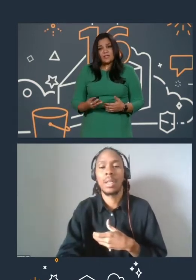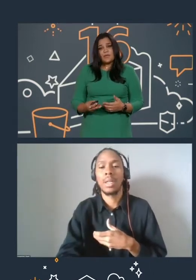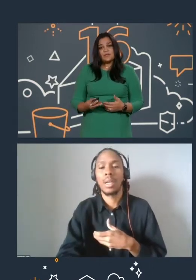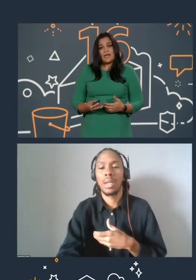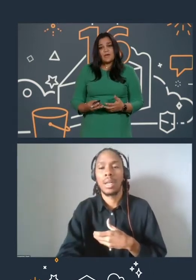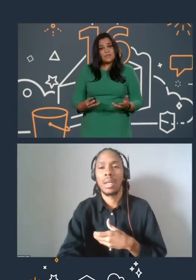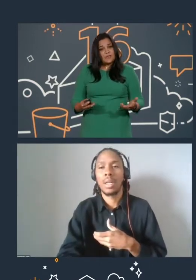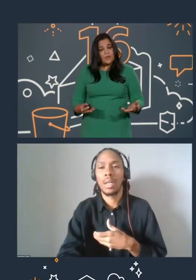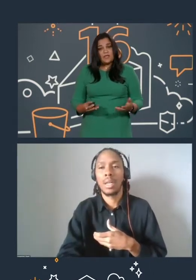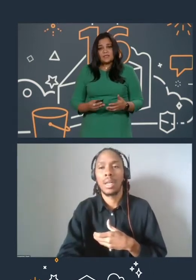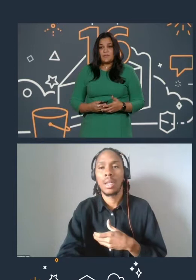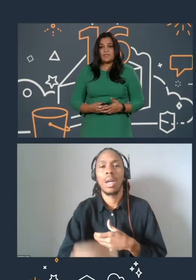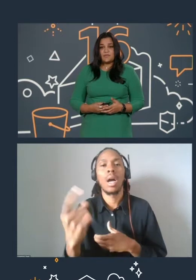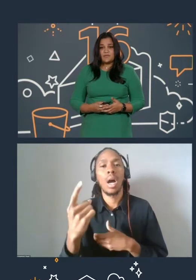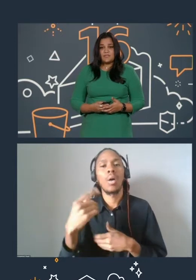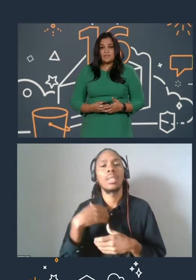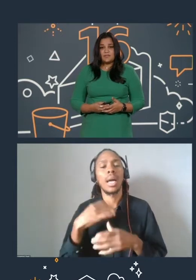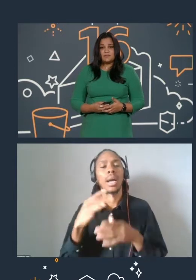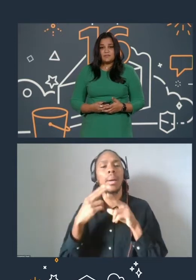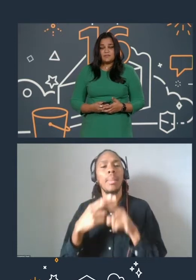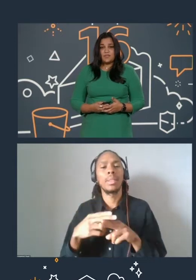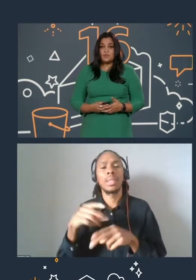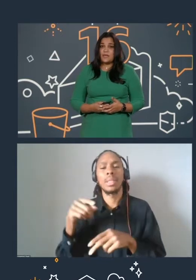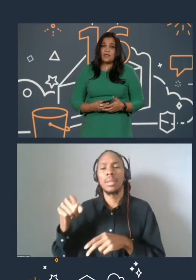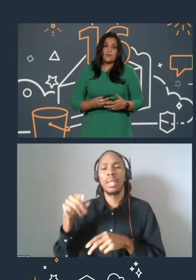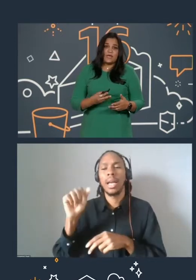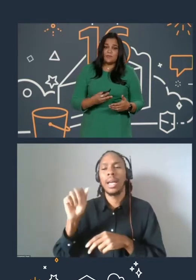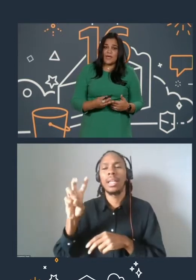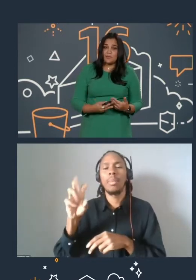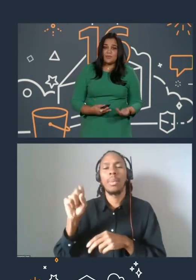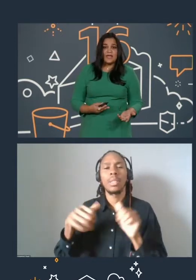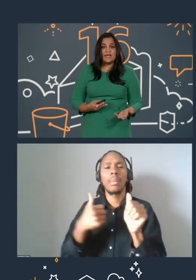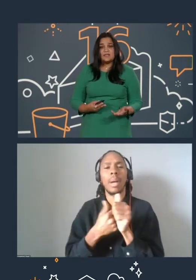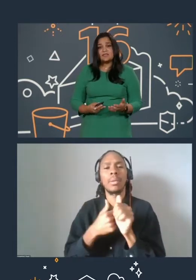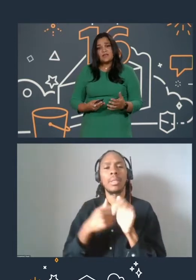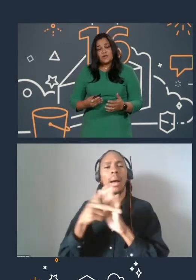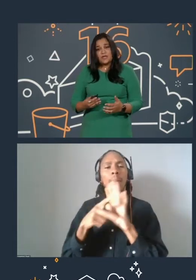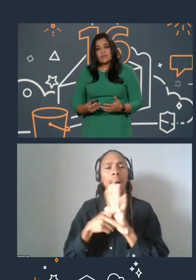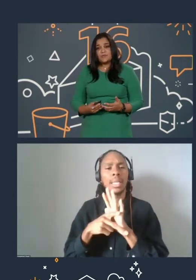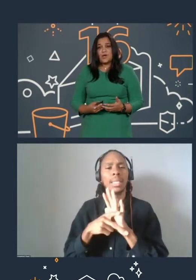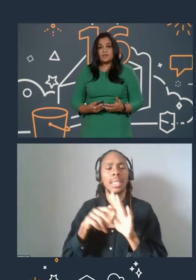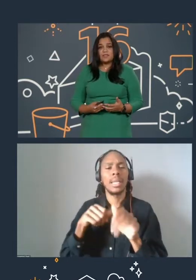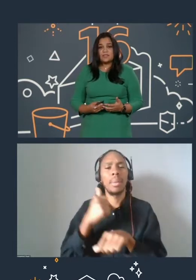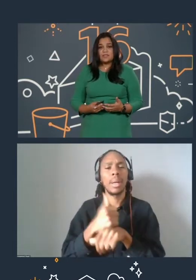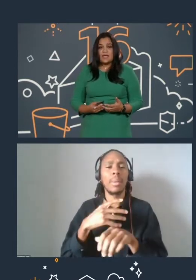AWS Backup is a policy-based service. You may create backup plans, create different policies,